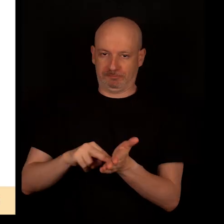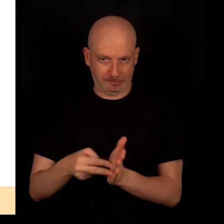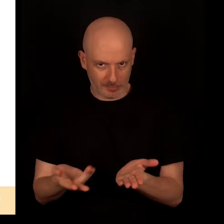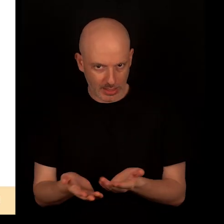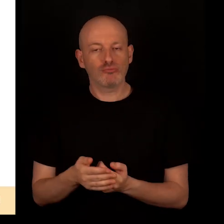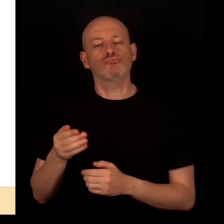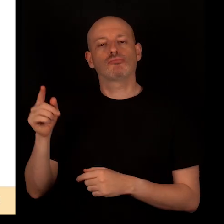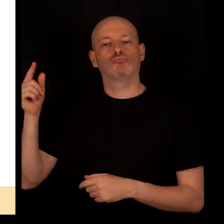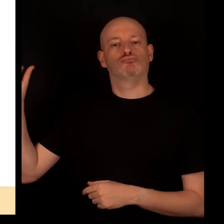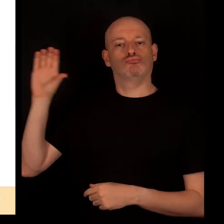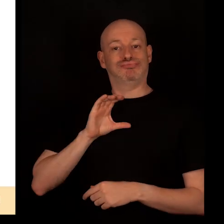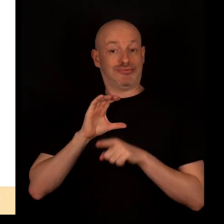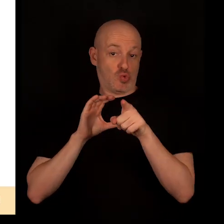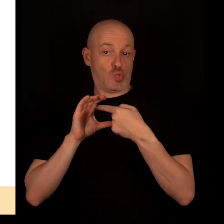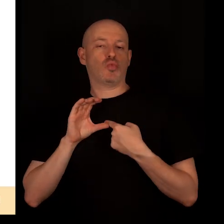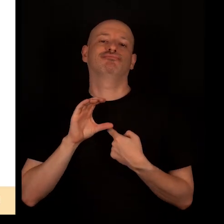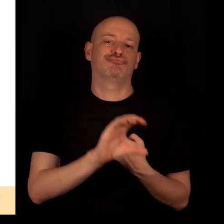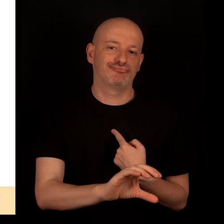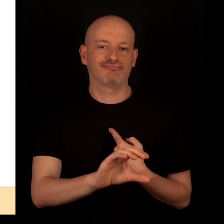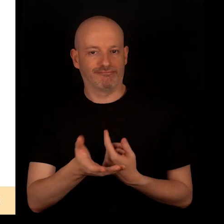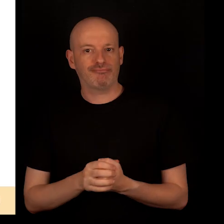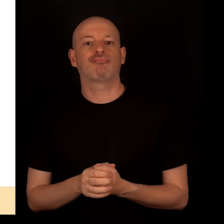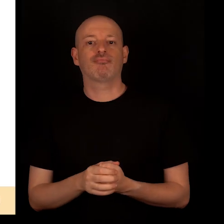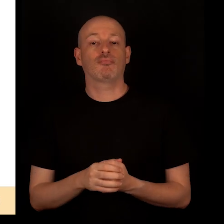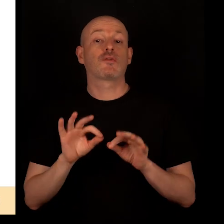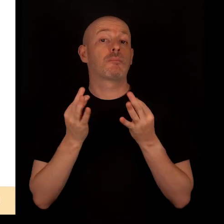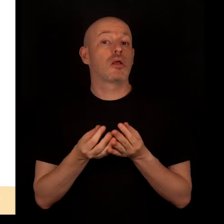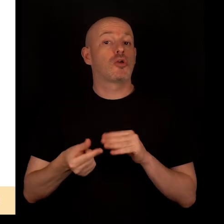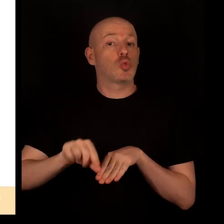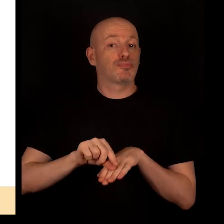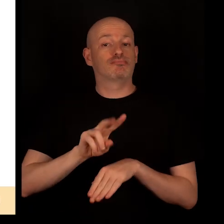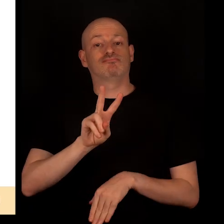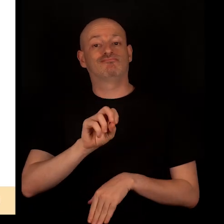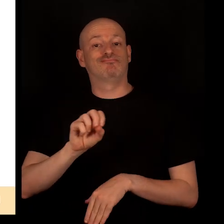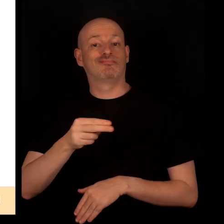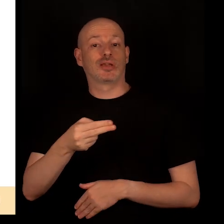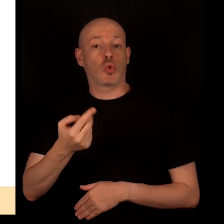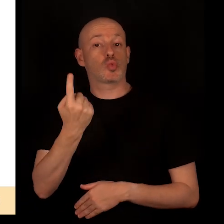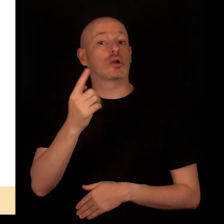They should receive this amount from you. The family top-up is €200 per child.